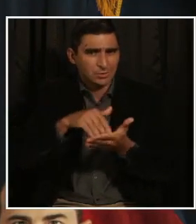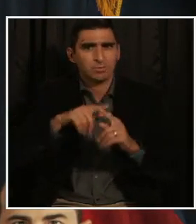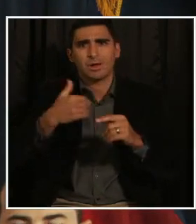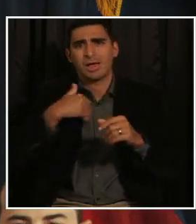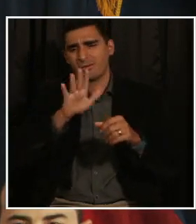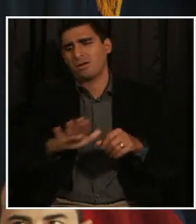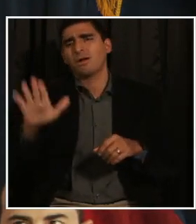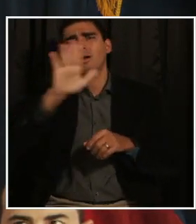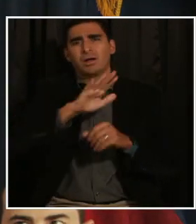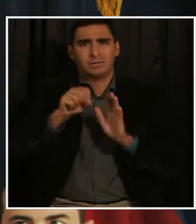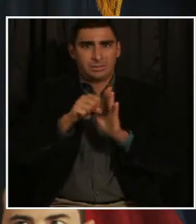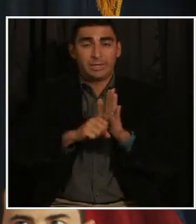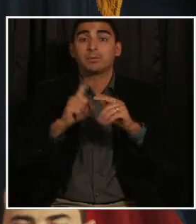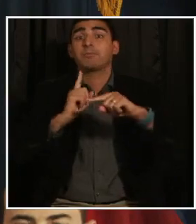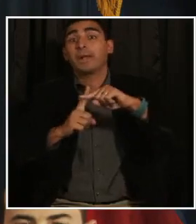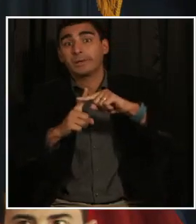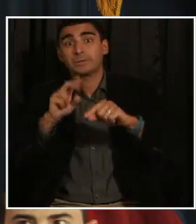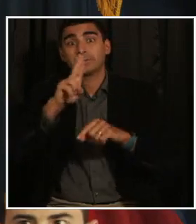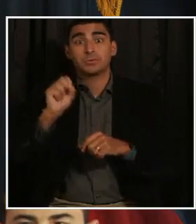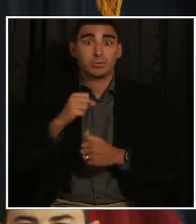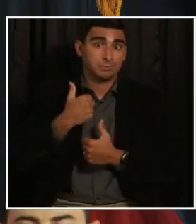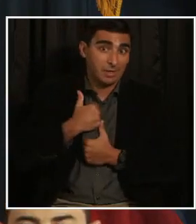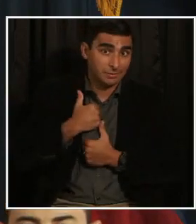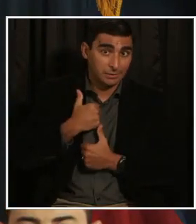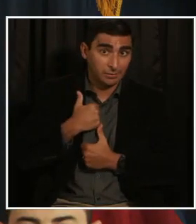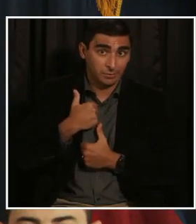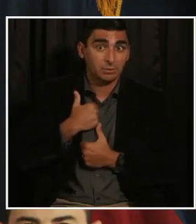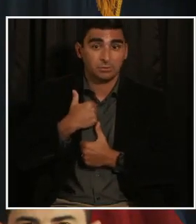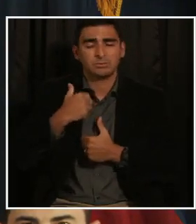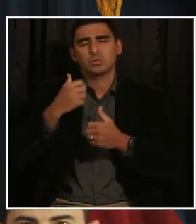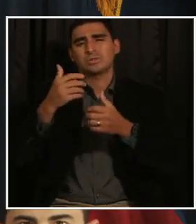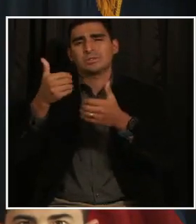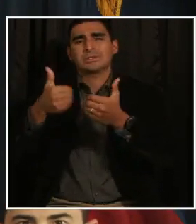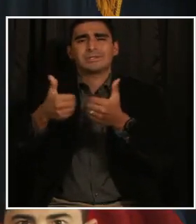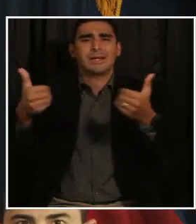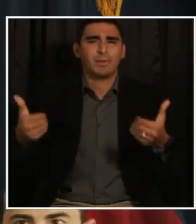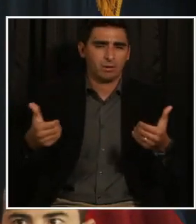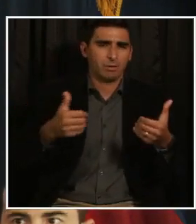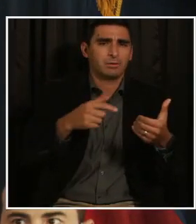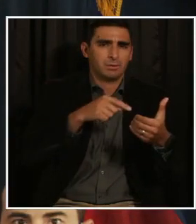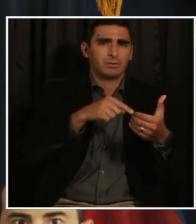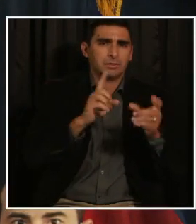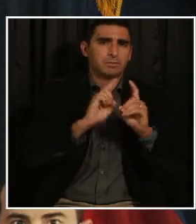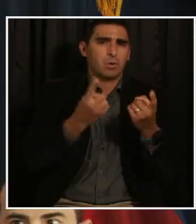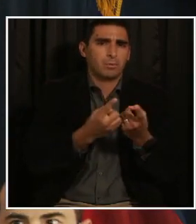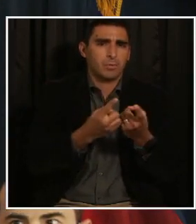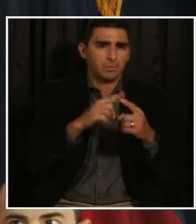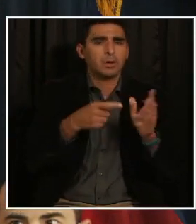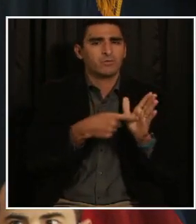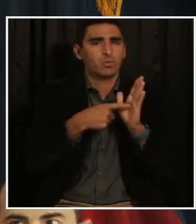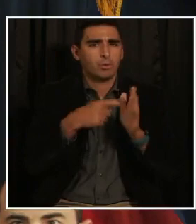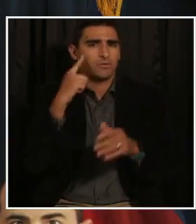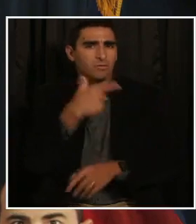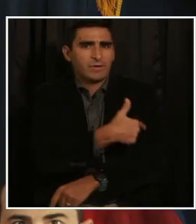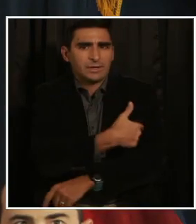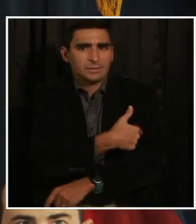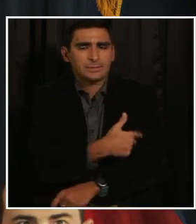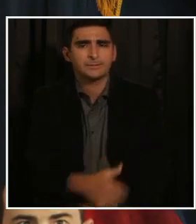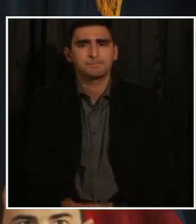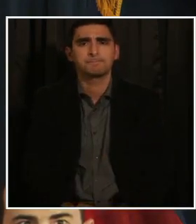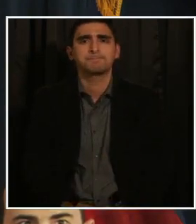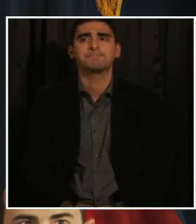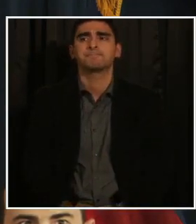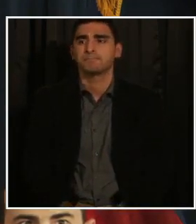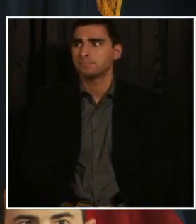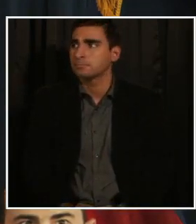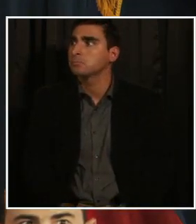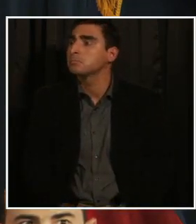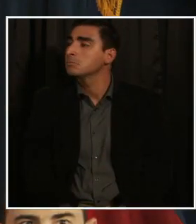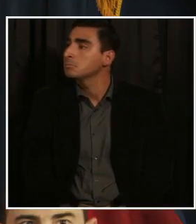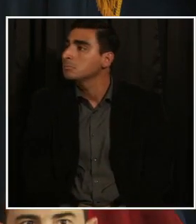the us military which also fall under separately a department of defense vaccination requirement yes